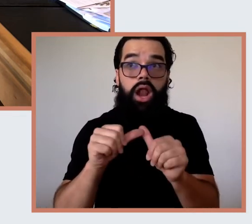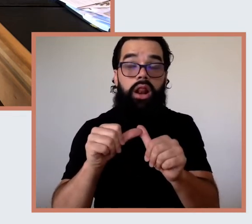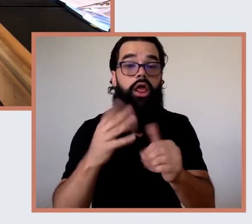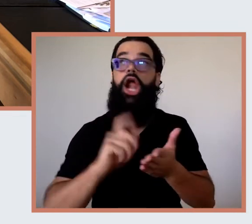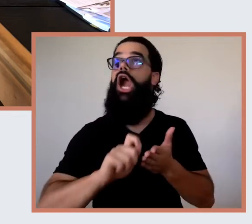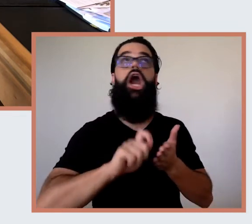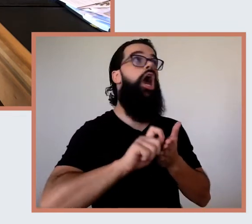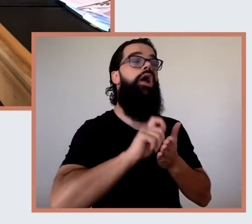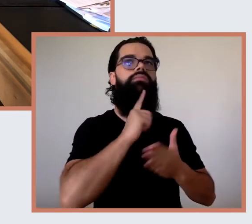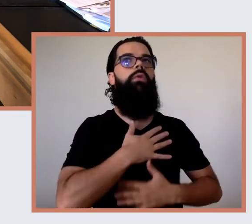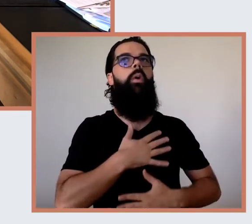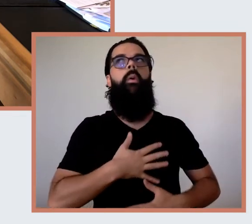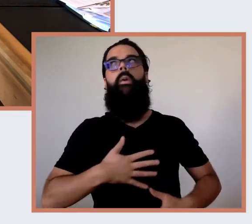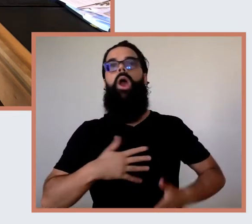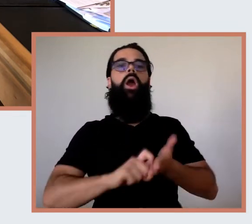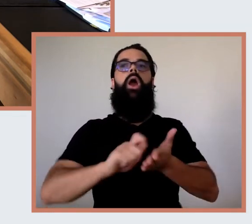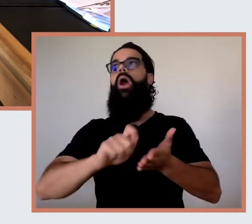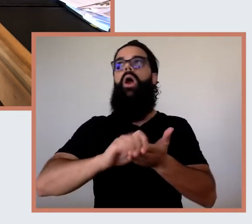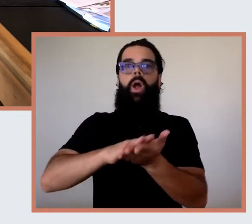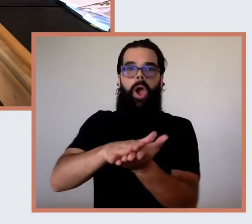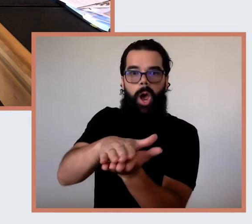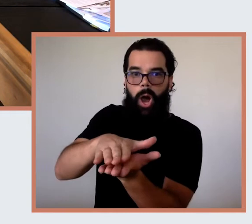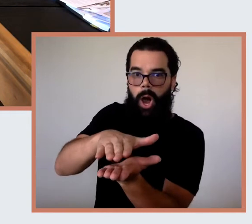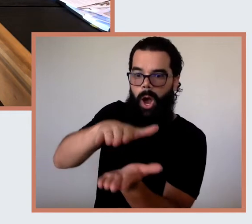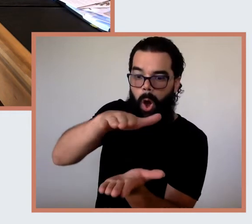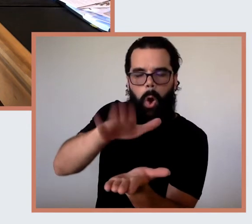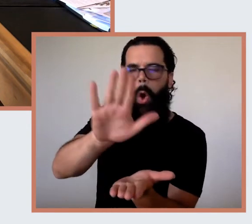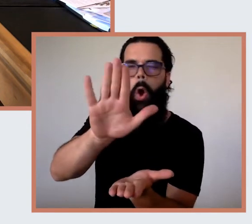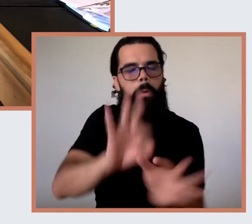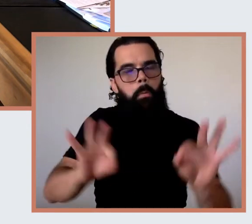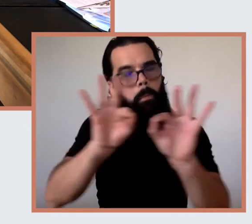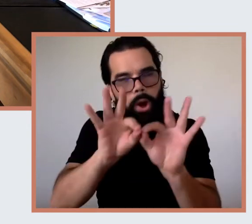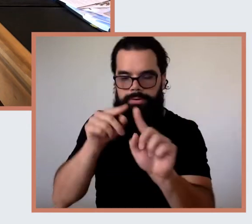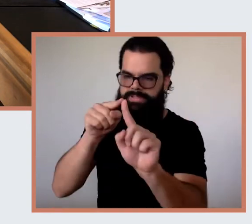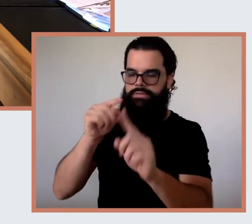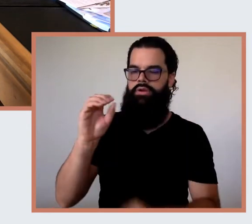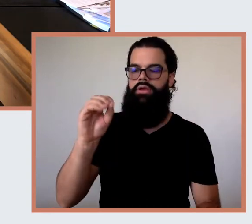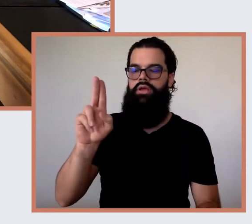What now, what am I, now what do I do, I don't know where I'm going. That's the problem, you can't do. You have to have an outline.